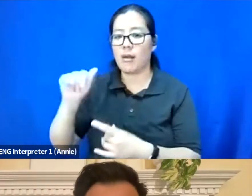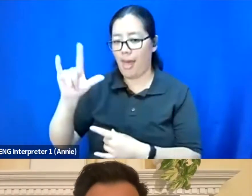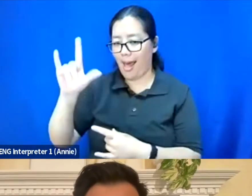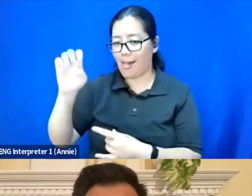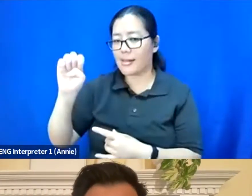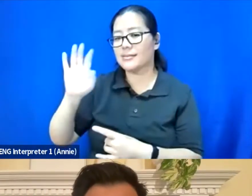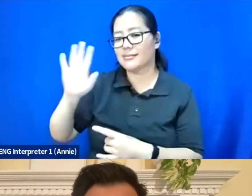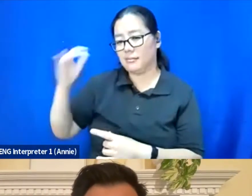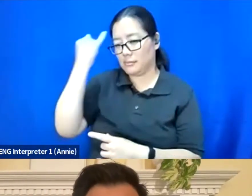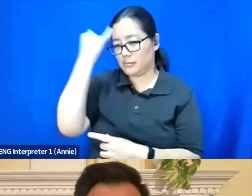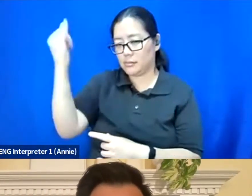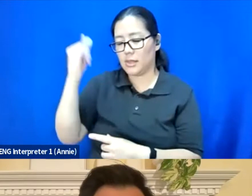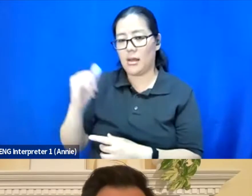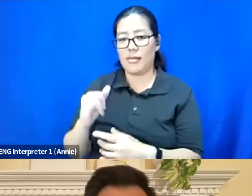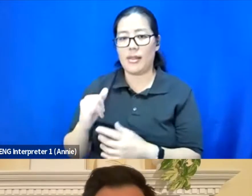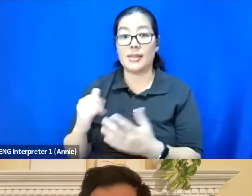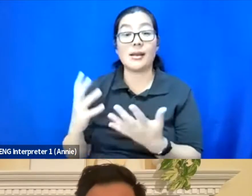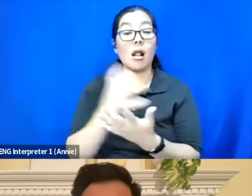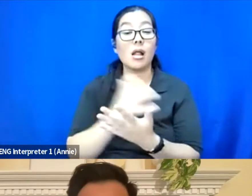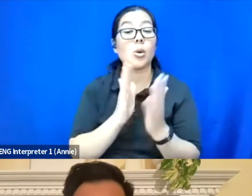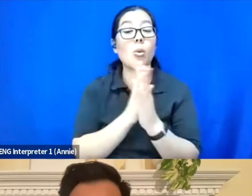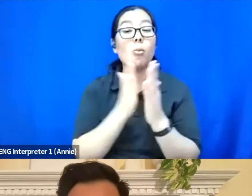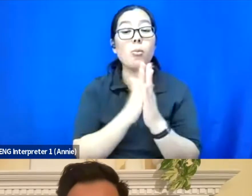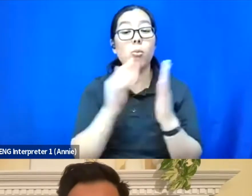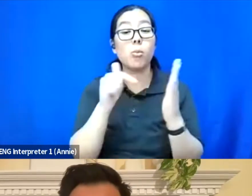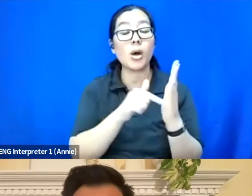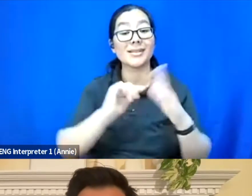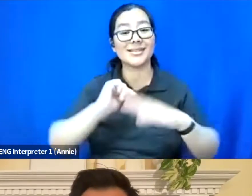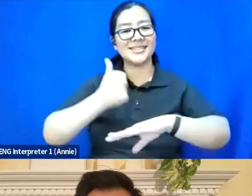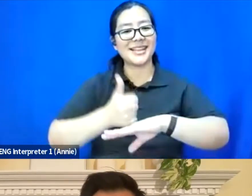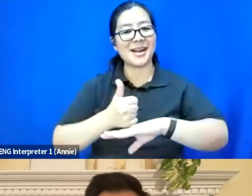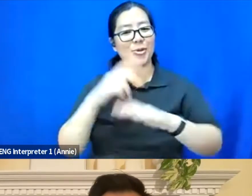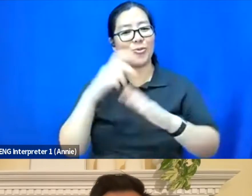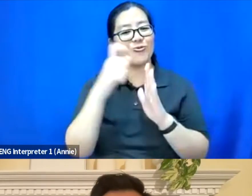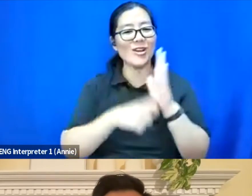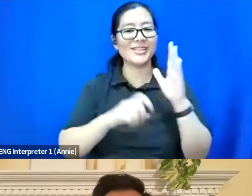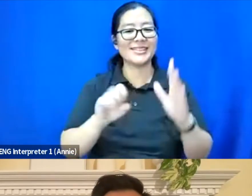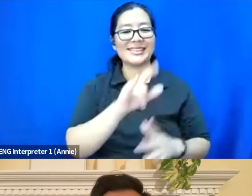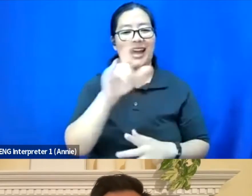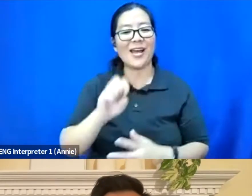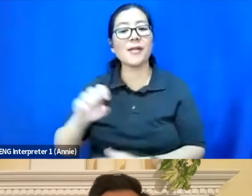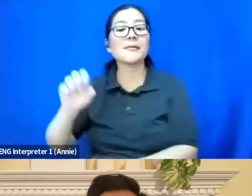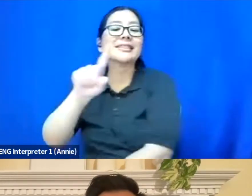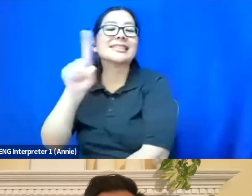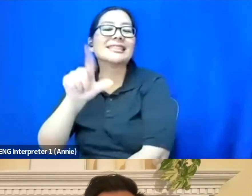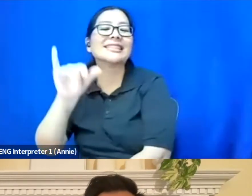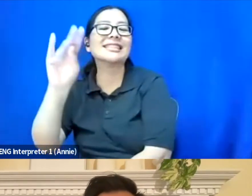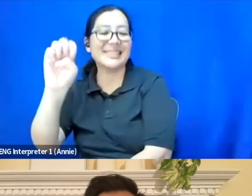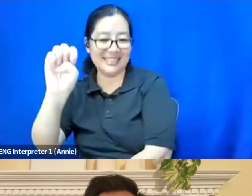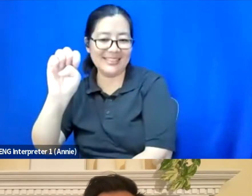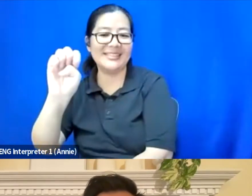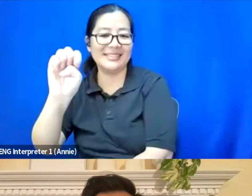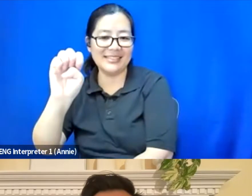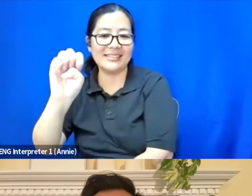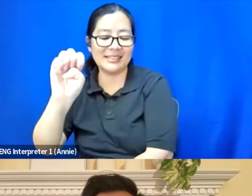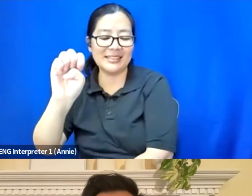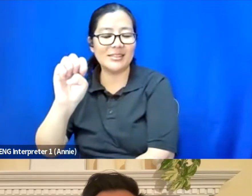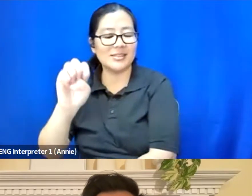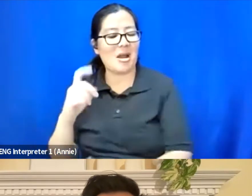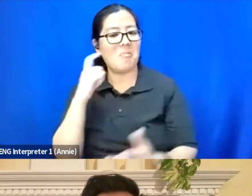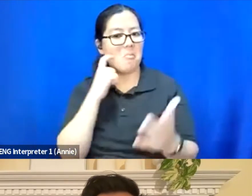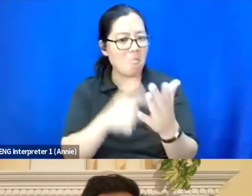A lot of the memoir element of "The Collected Schizophrenias" came from, literally,